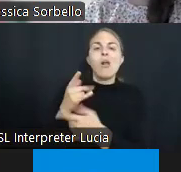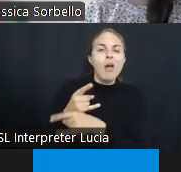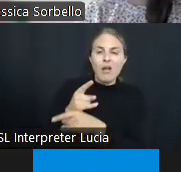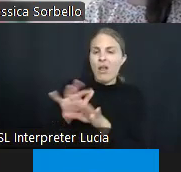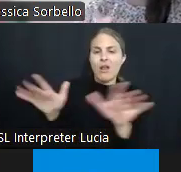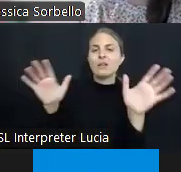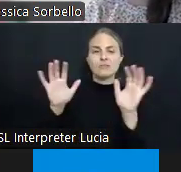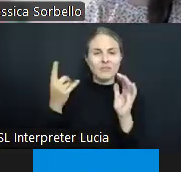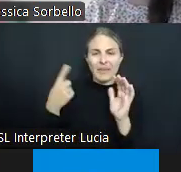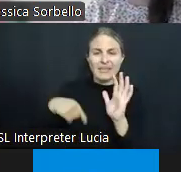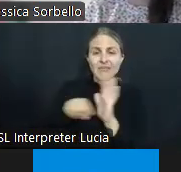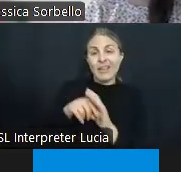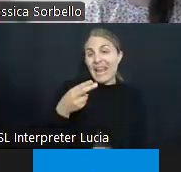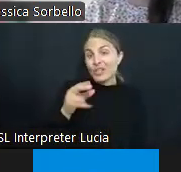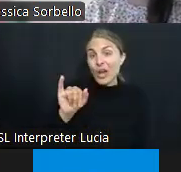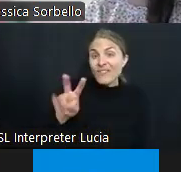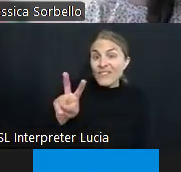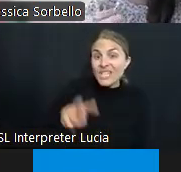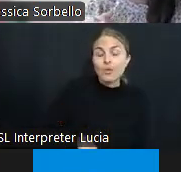such as HIV and HCV. Research shows us nearly 90 percent of